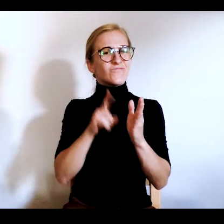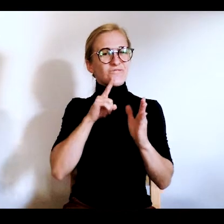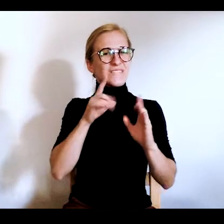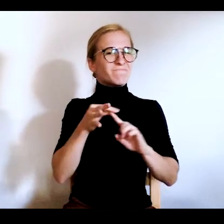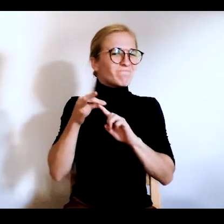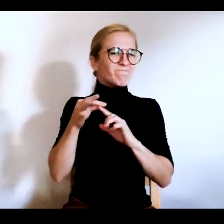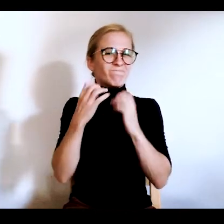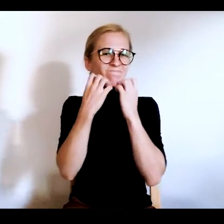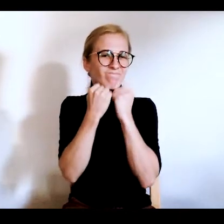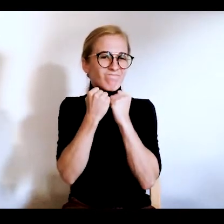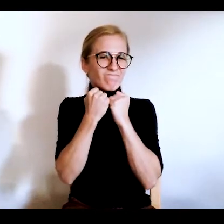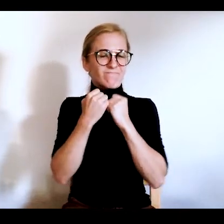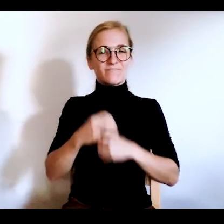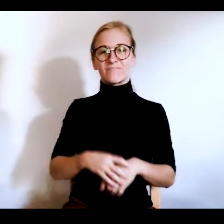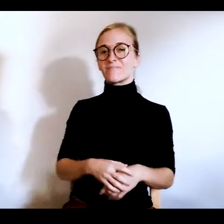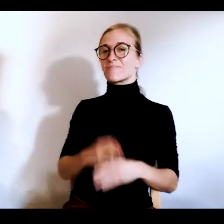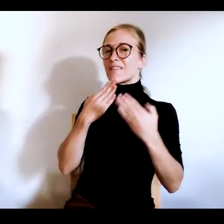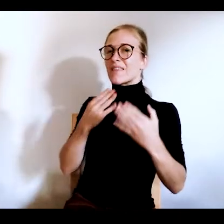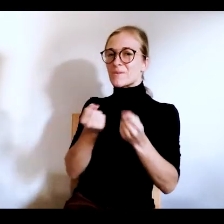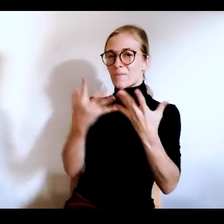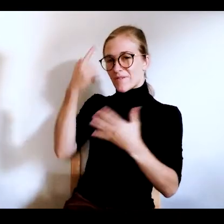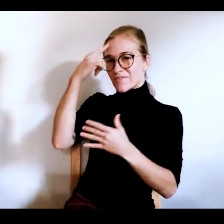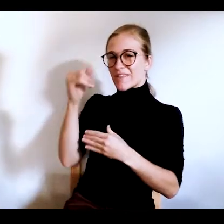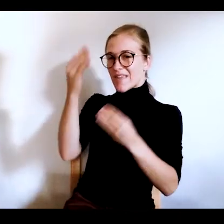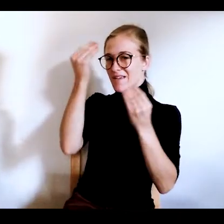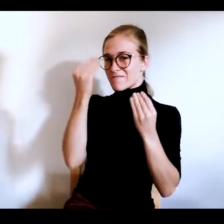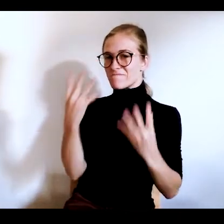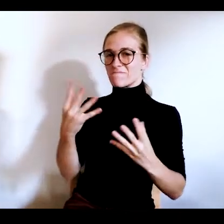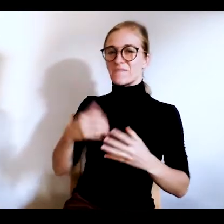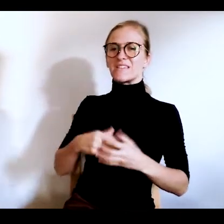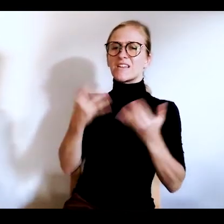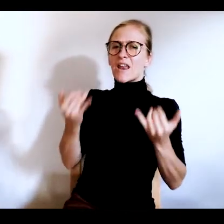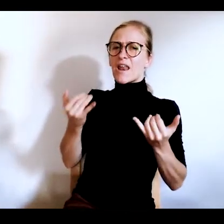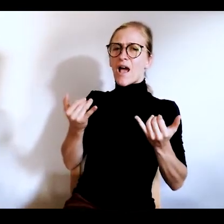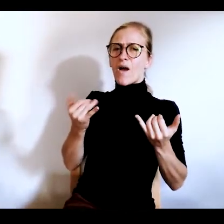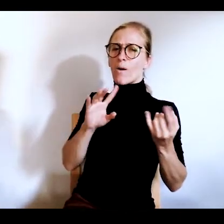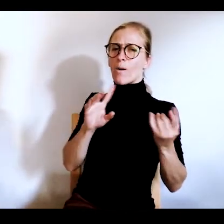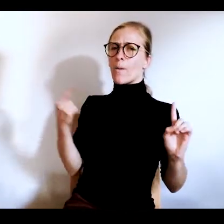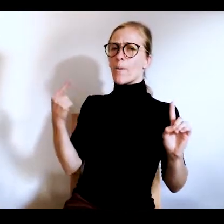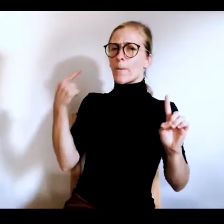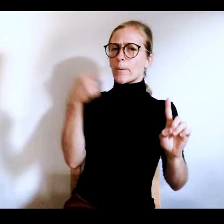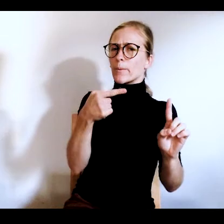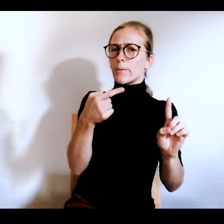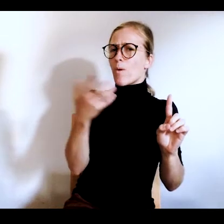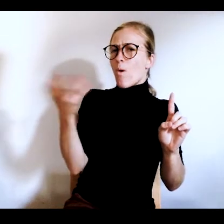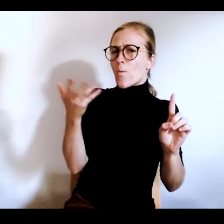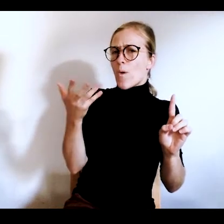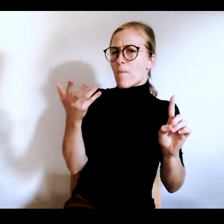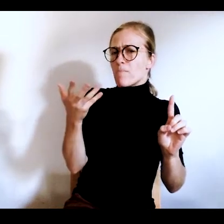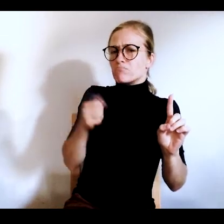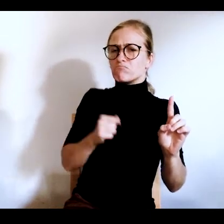Quite interesting. Many thanks. Now what’s the mission and objectives